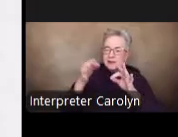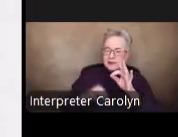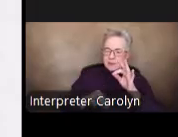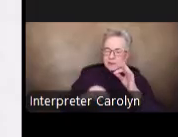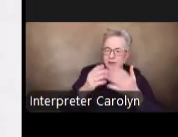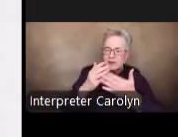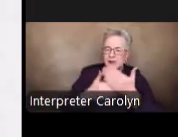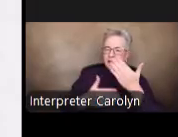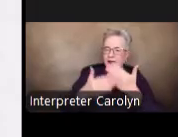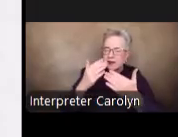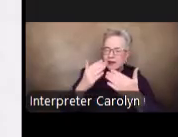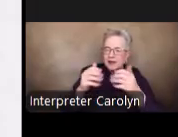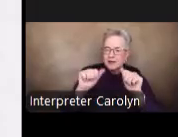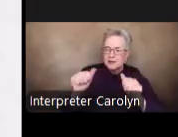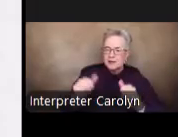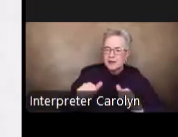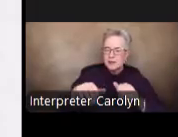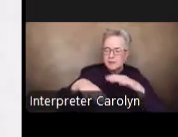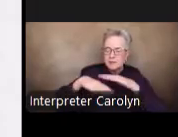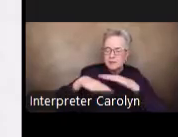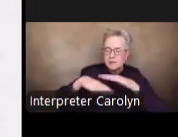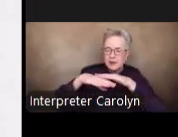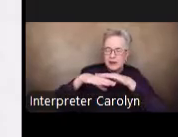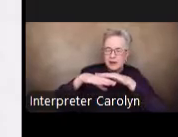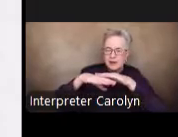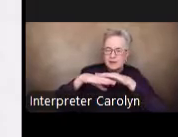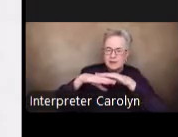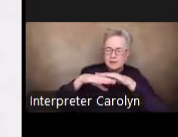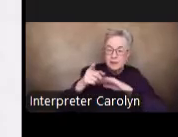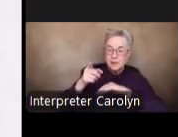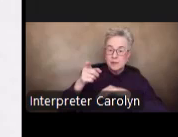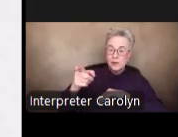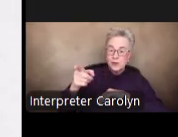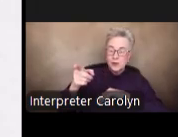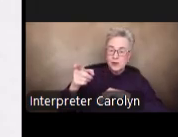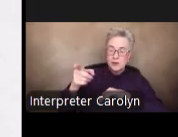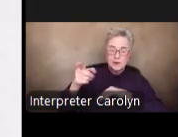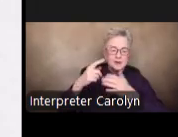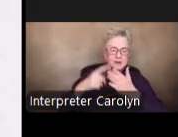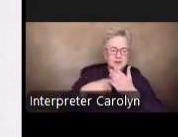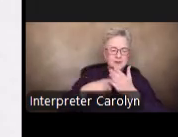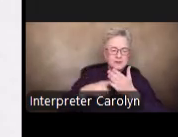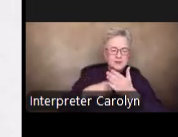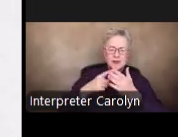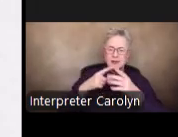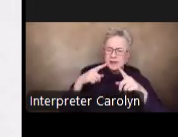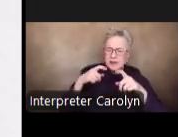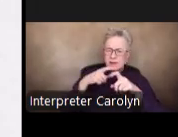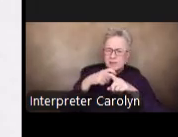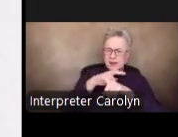whether it's the flat hand, the face, the pointing rather than some of those more complex configurations